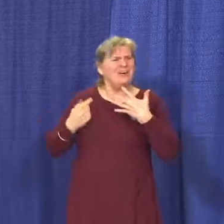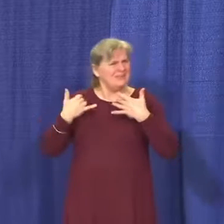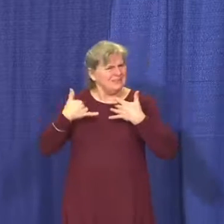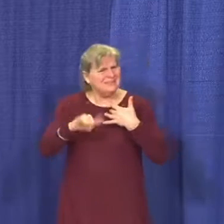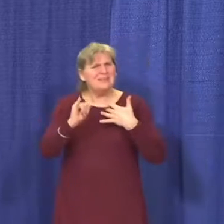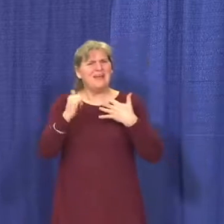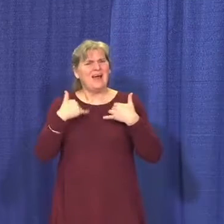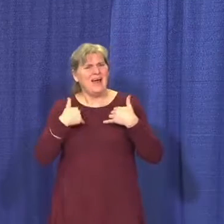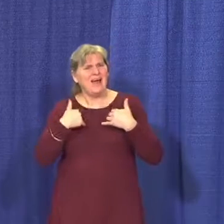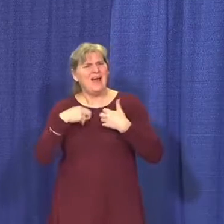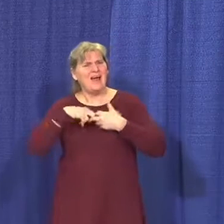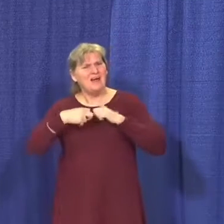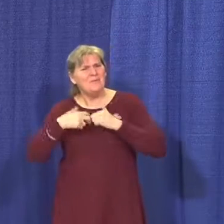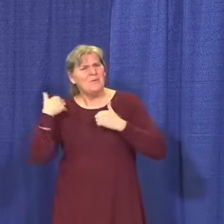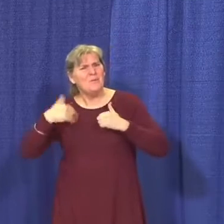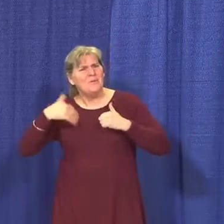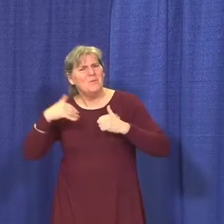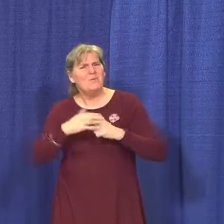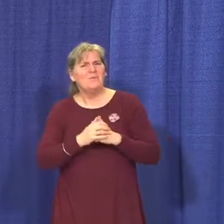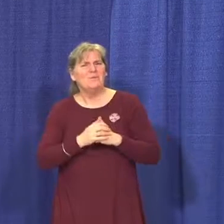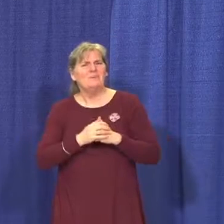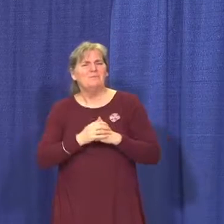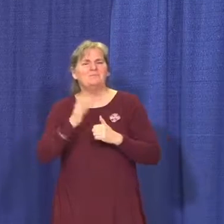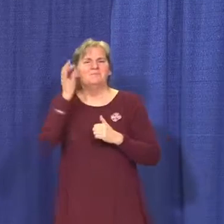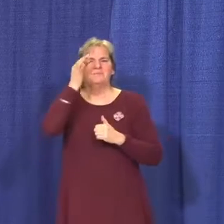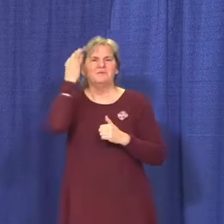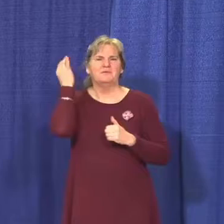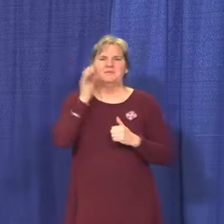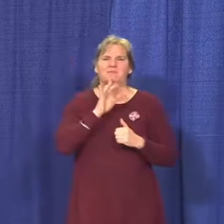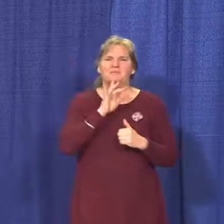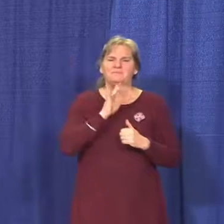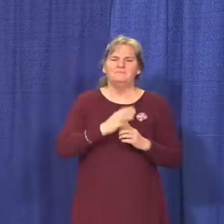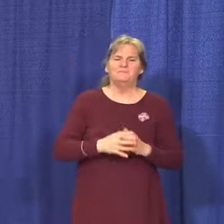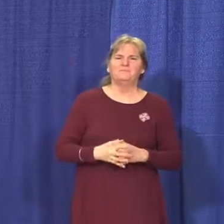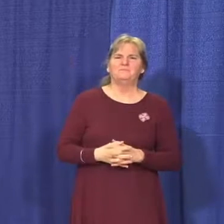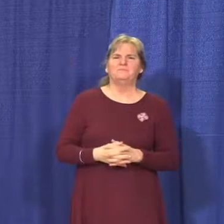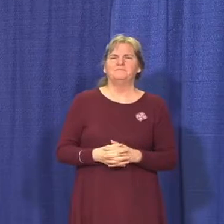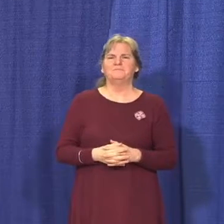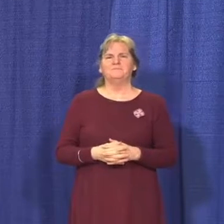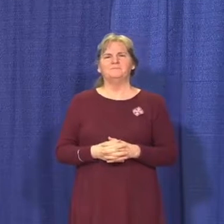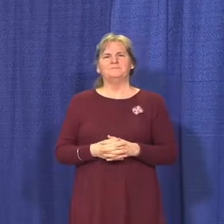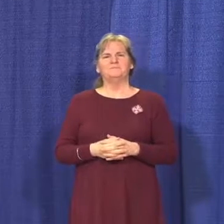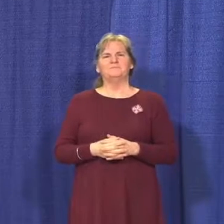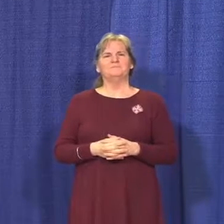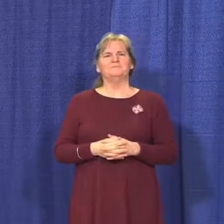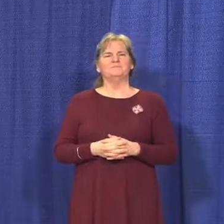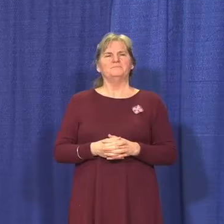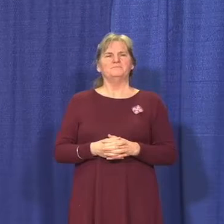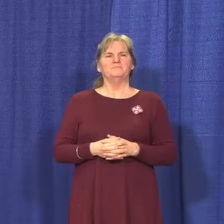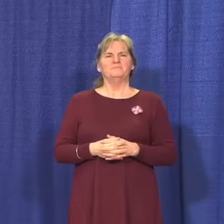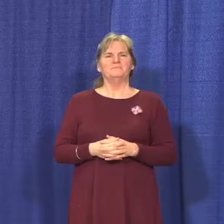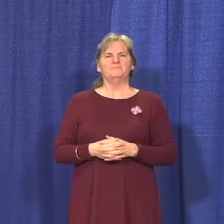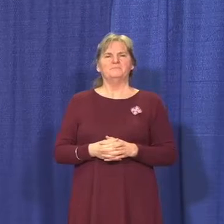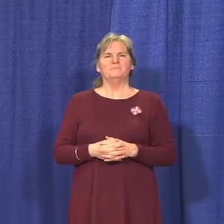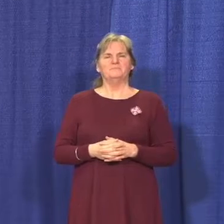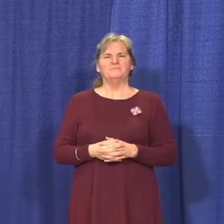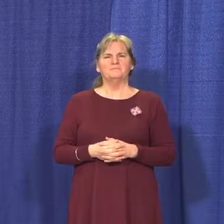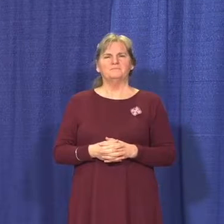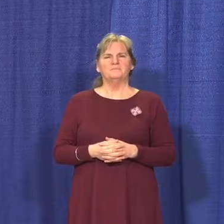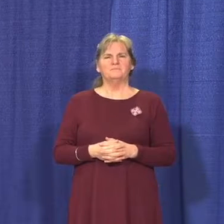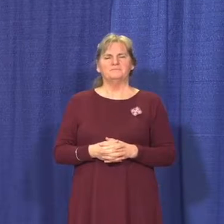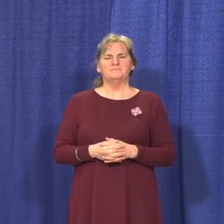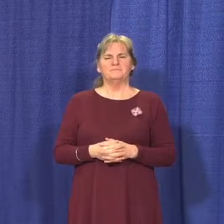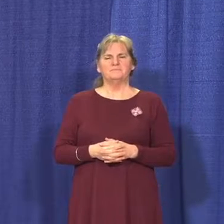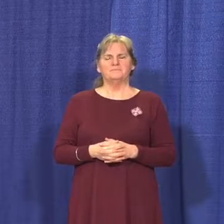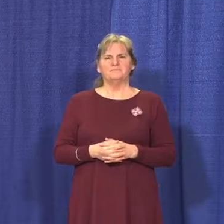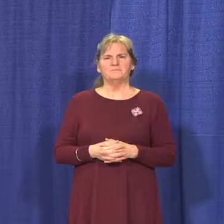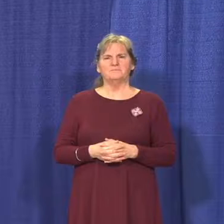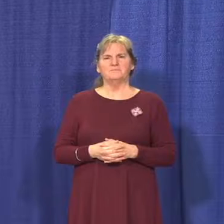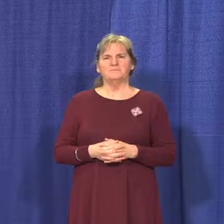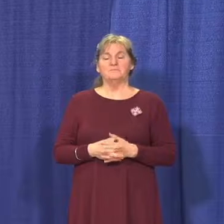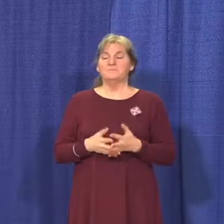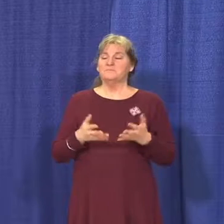[ Speaking French ]